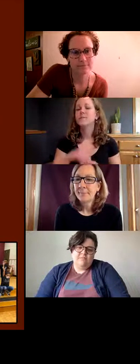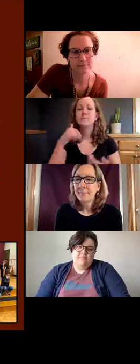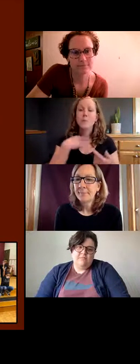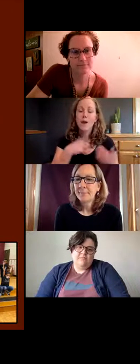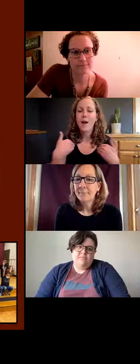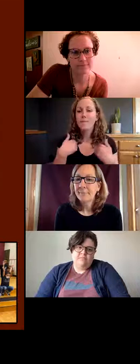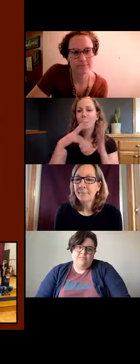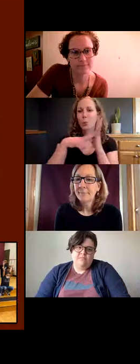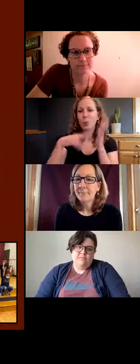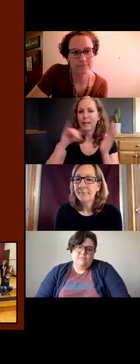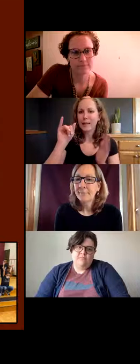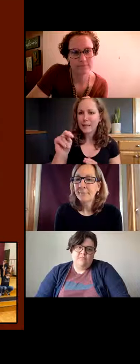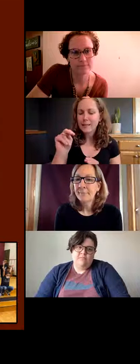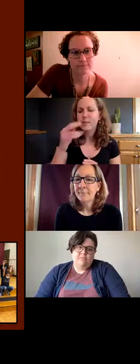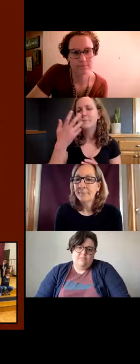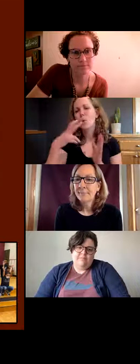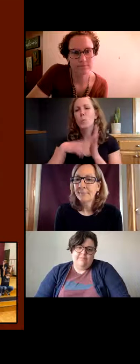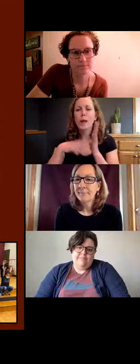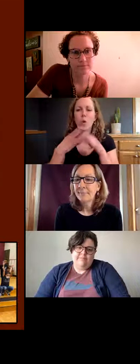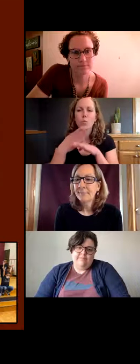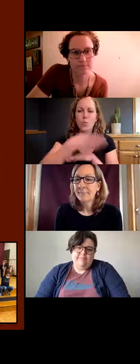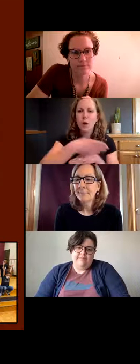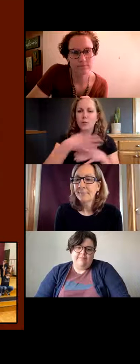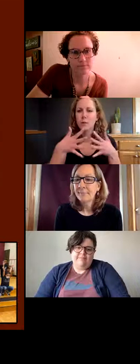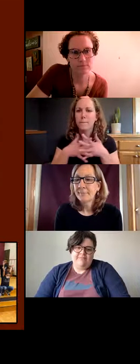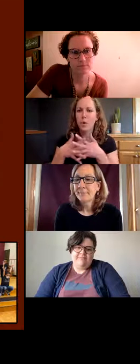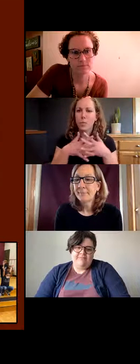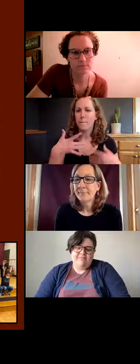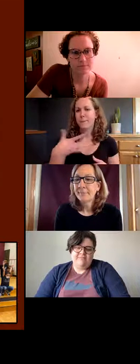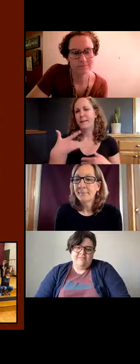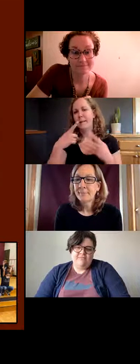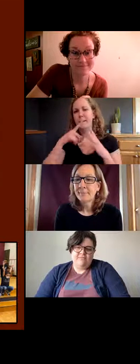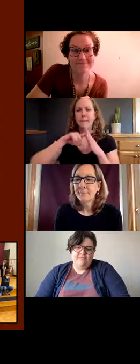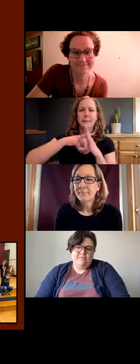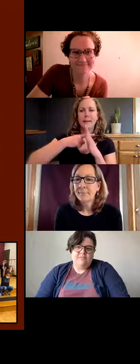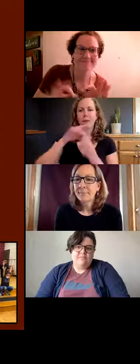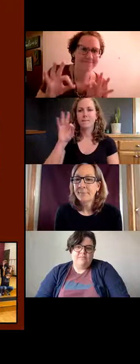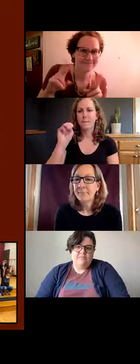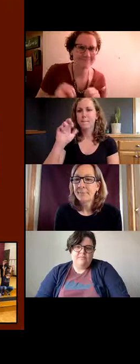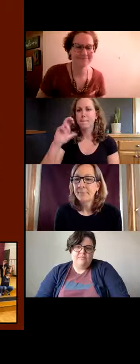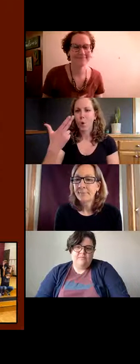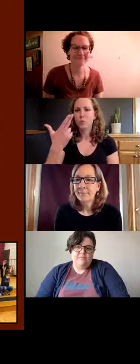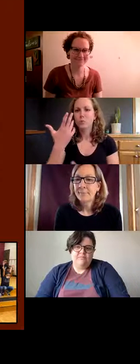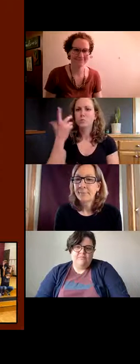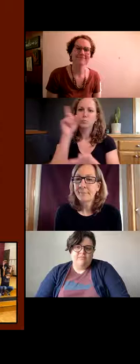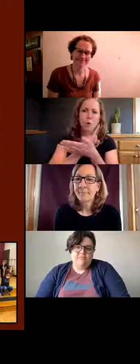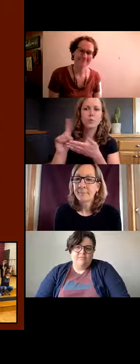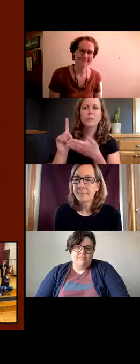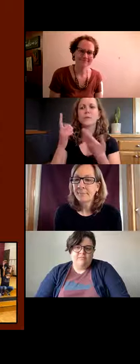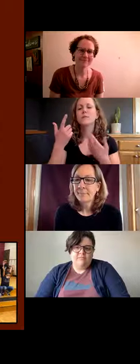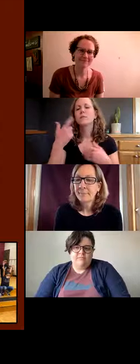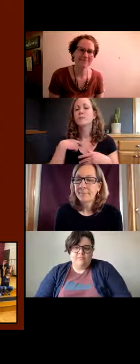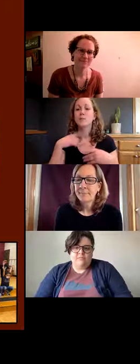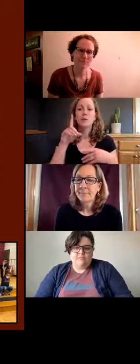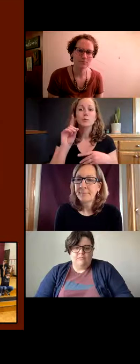to do these things? The Read-In or Read Across America, uh, we do that at the beginning of March.